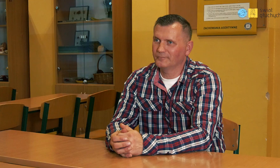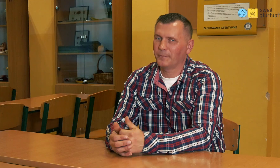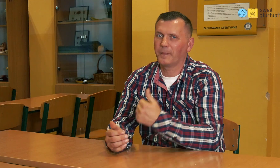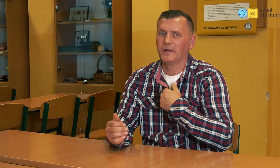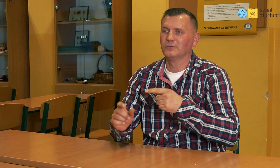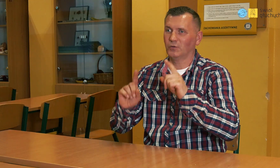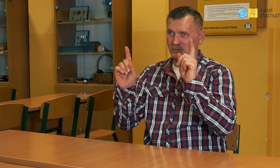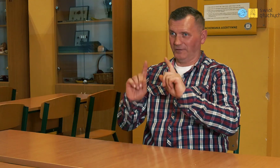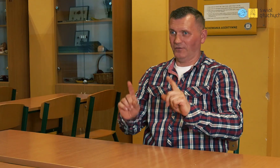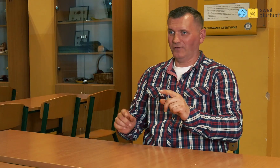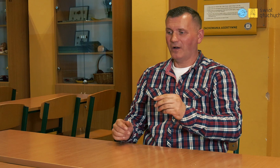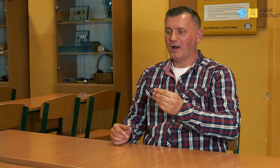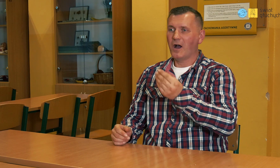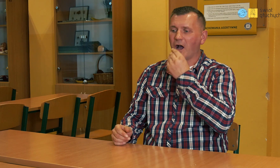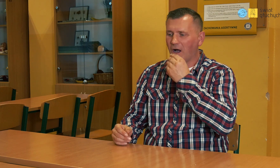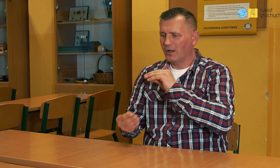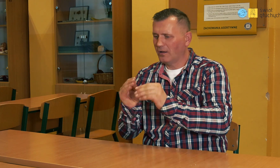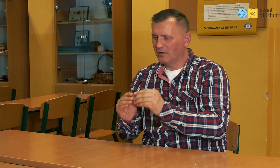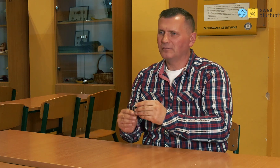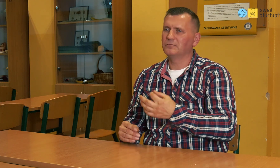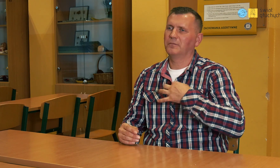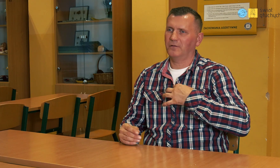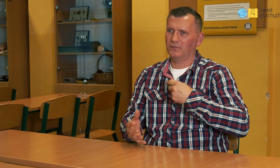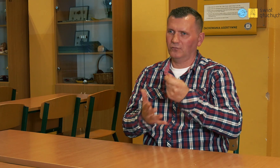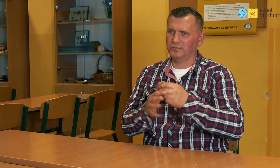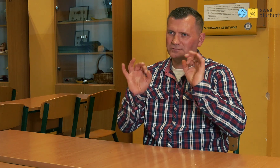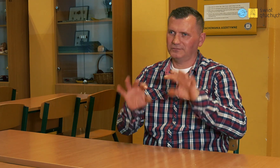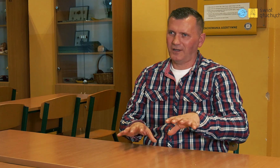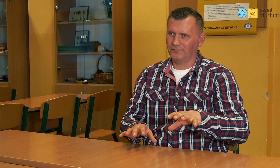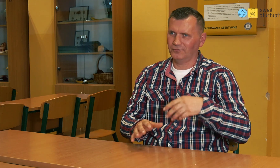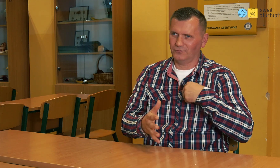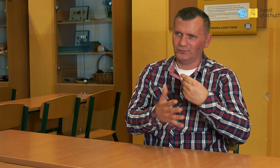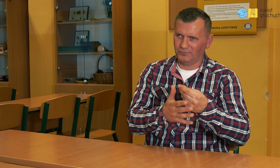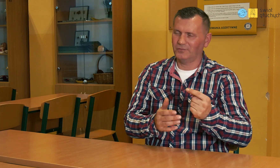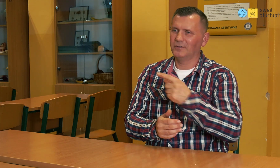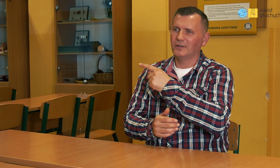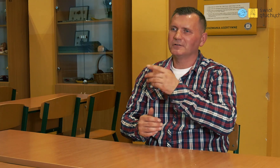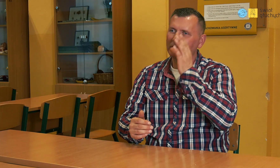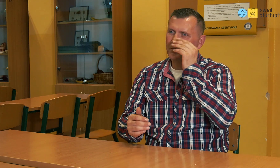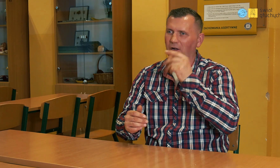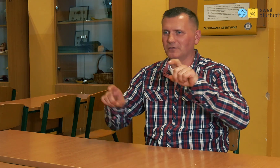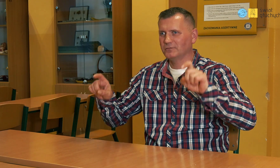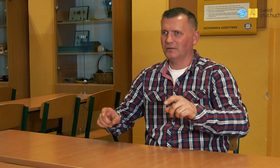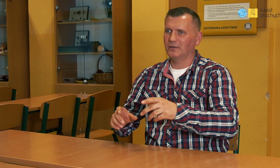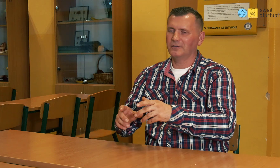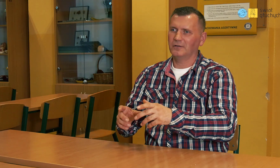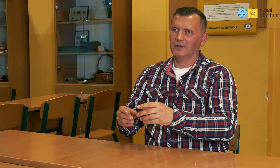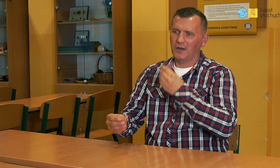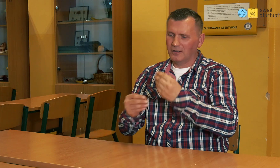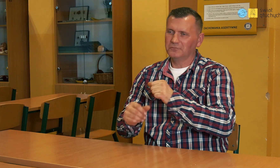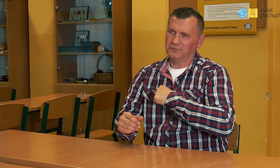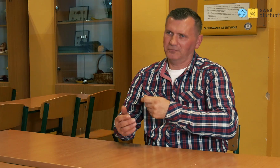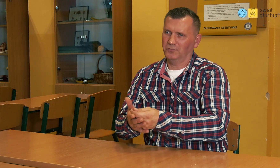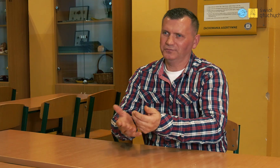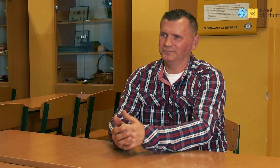In vocational school, we had to personally take care of getting our own food.